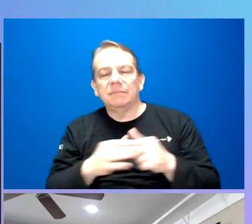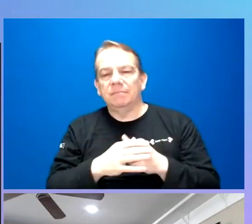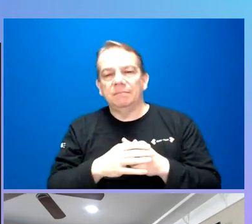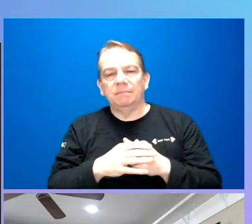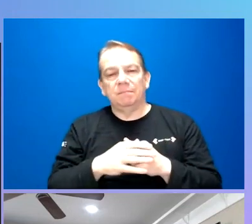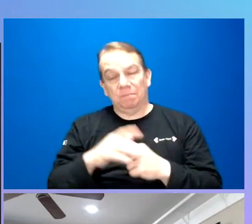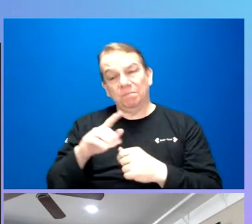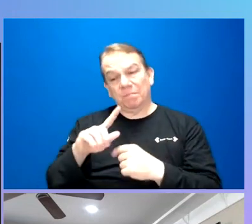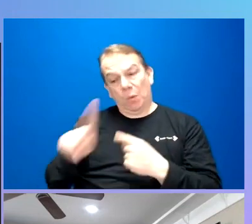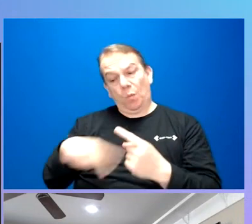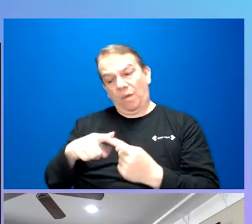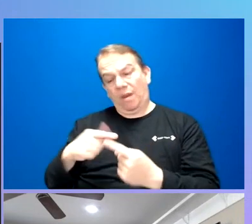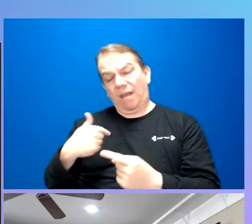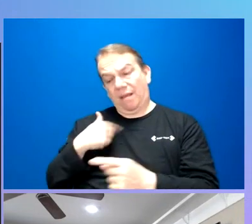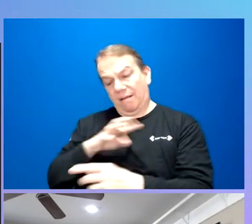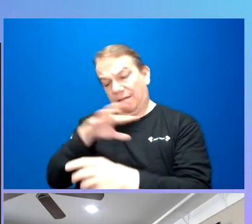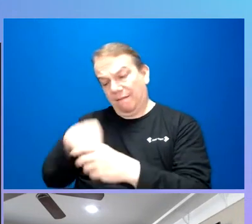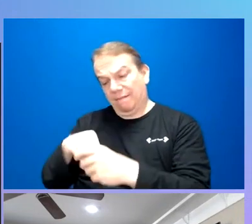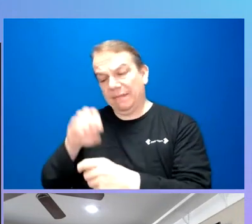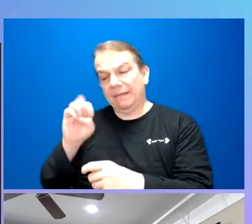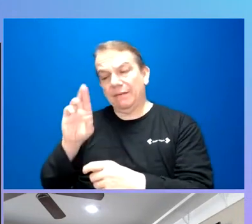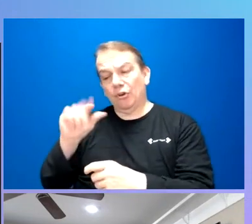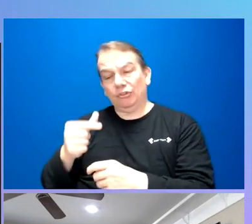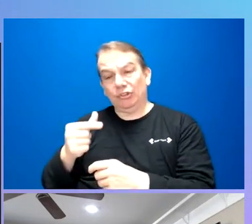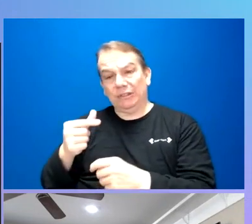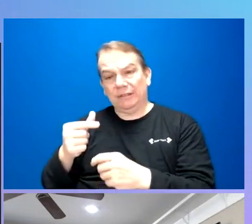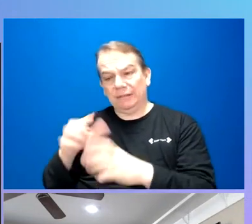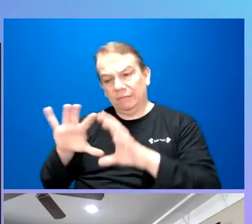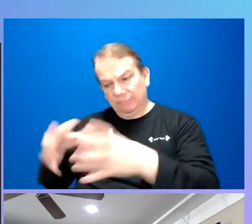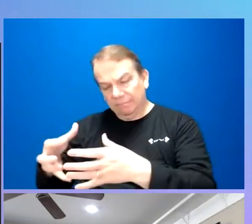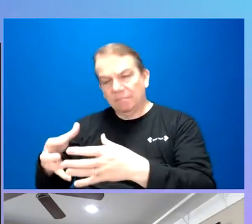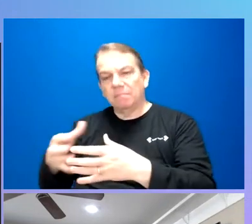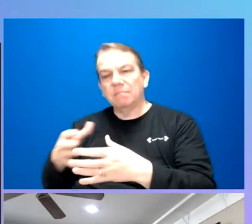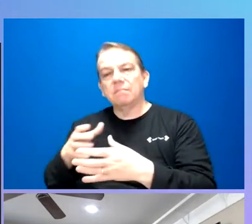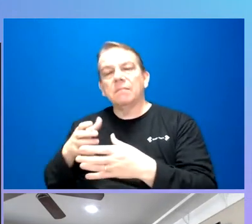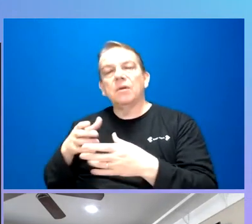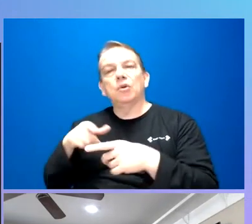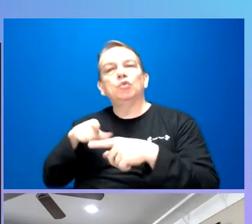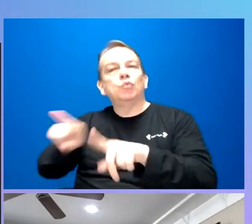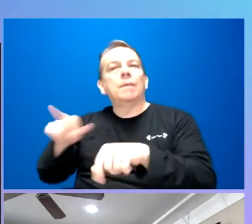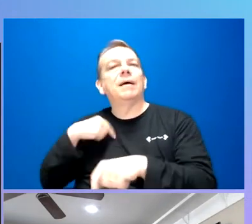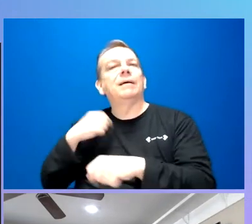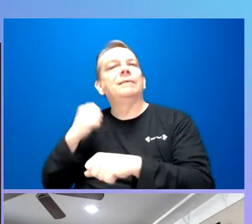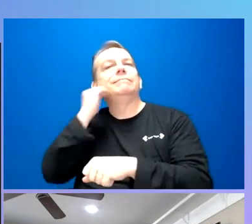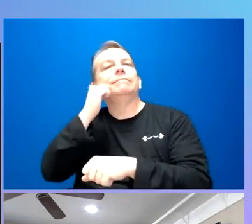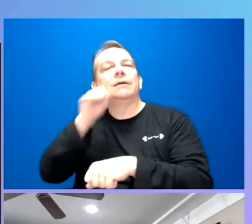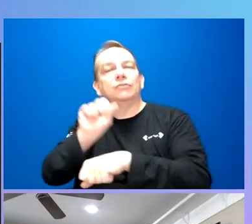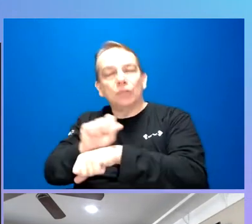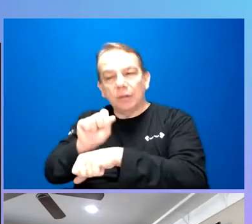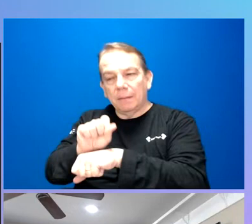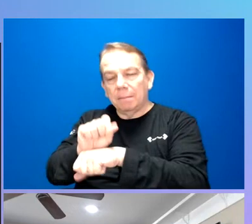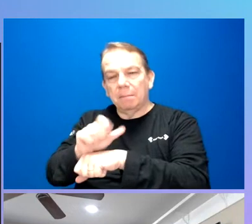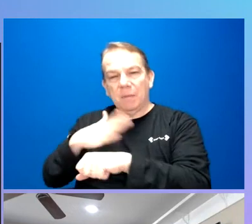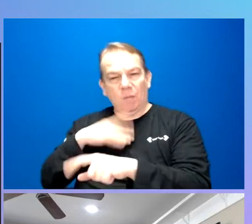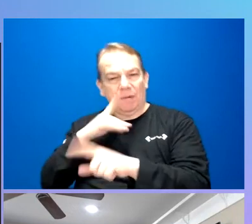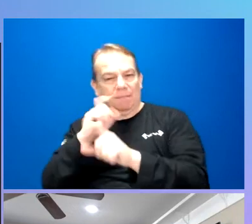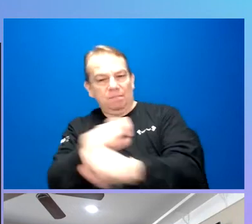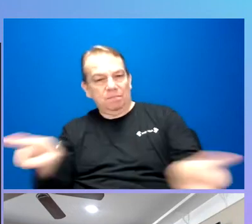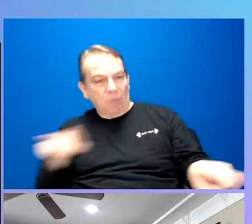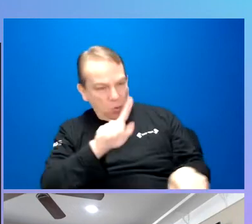working on the erg, uh, aspect of my job, I would talk to people about, are you a member of our employer resource group?